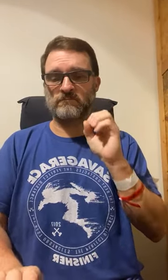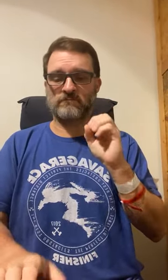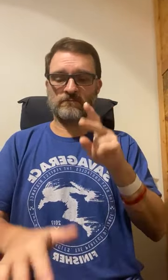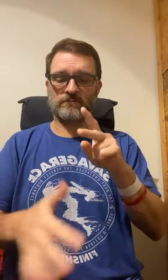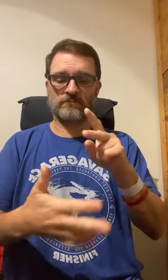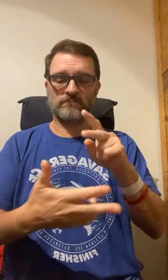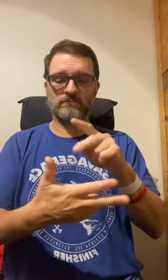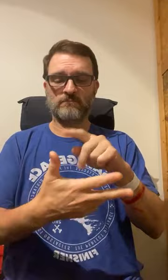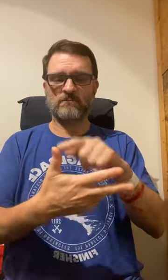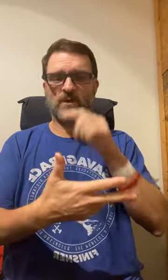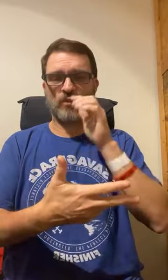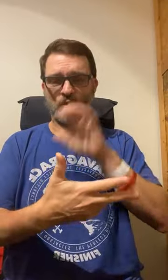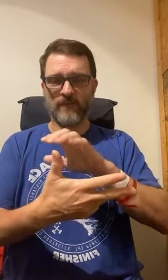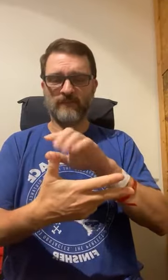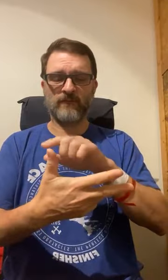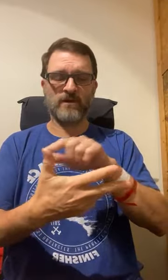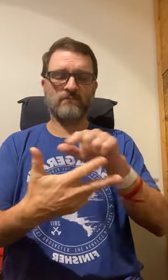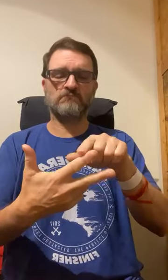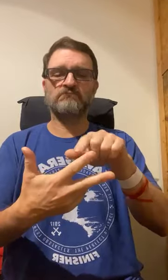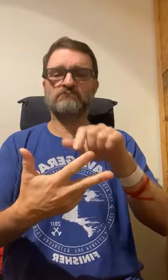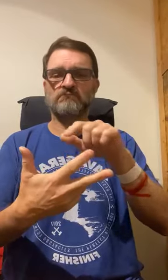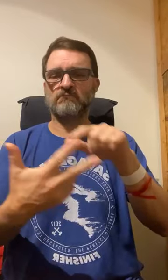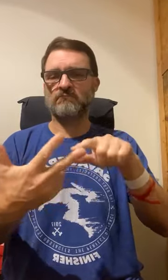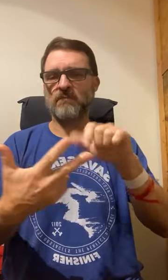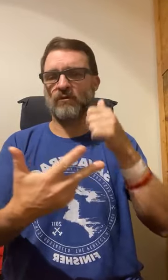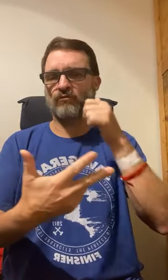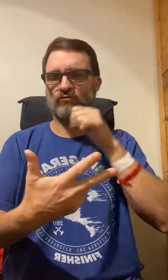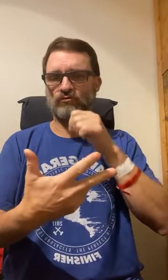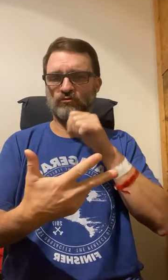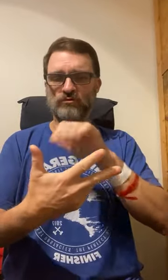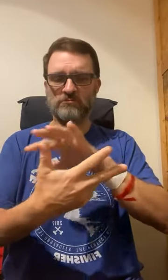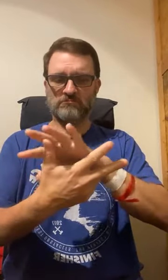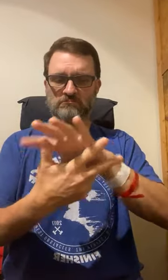Ok. 3 of them, my wife and 2 other girls